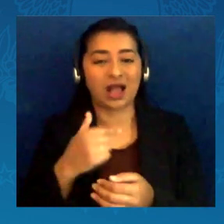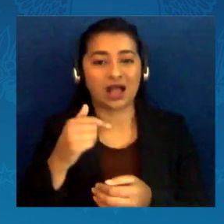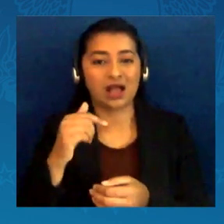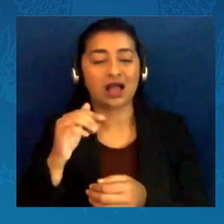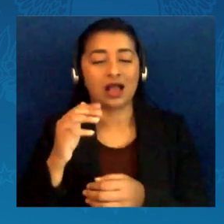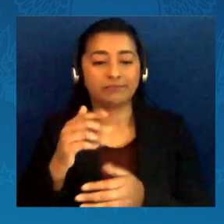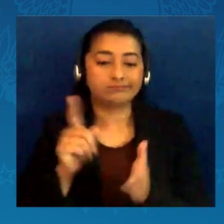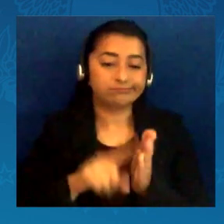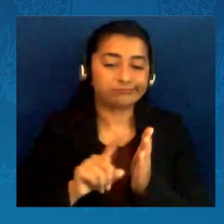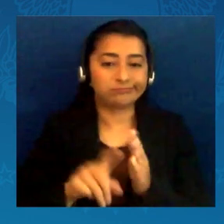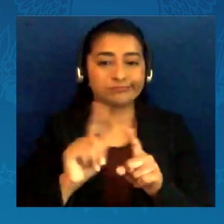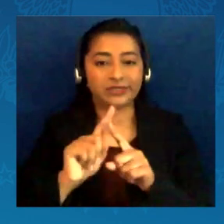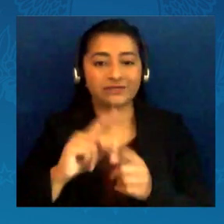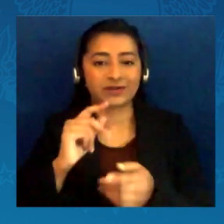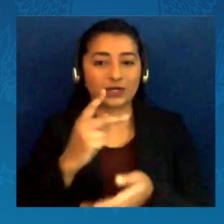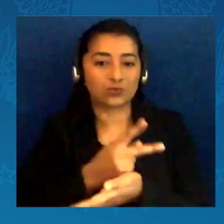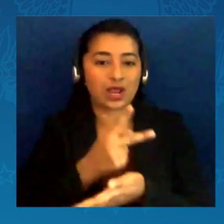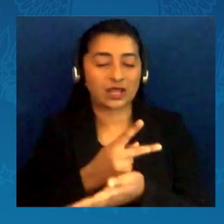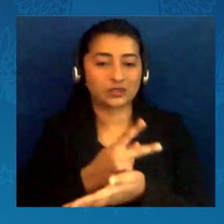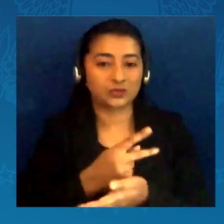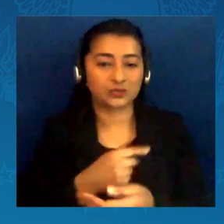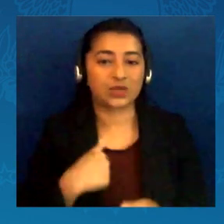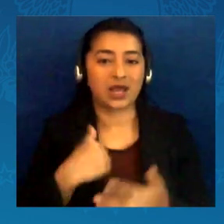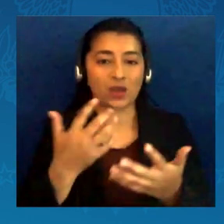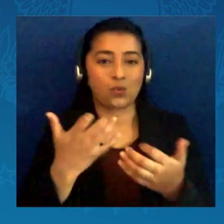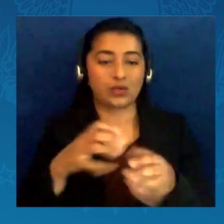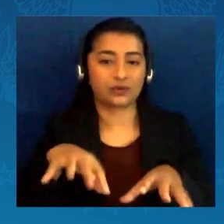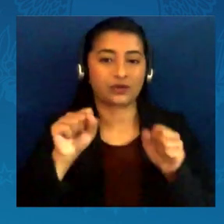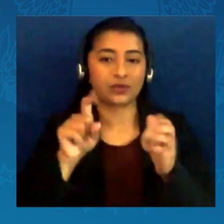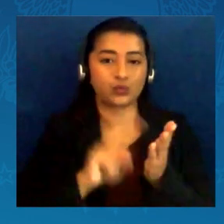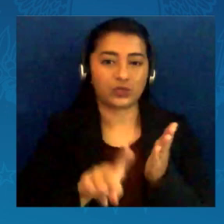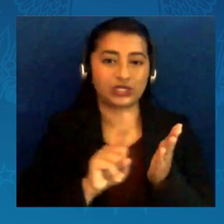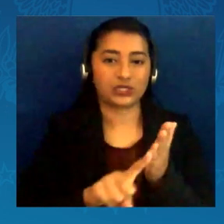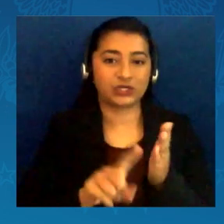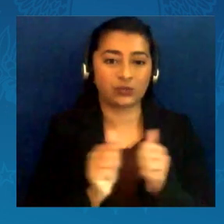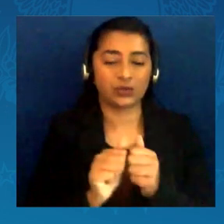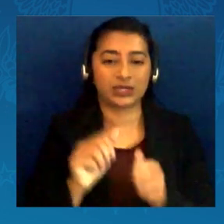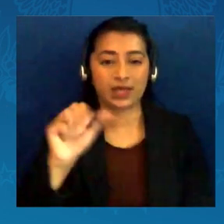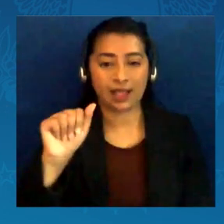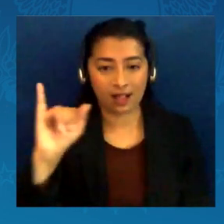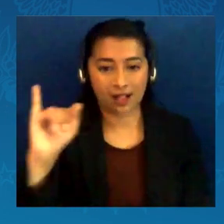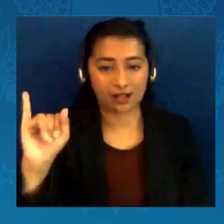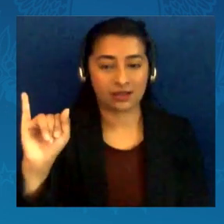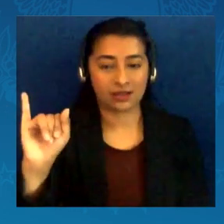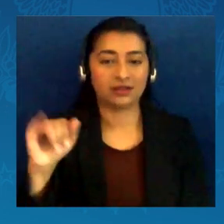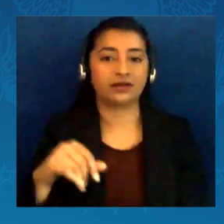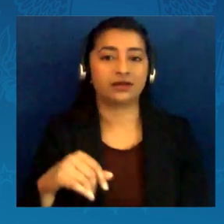and I'm hoping to do research with artificial intelligence, looking at the computer vision.